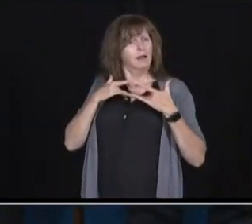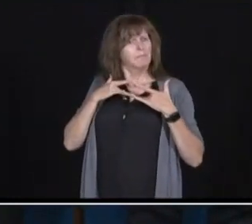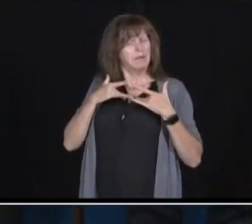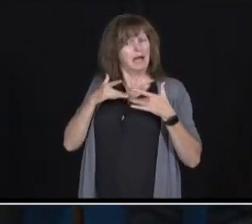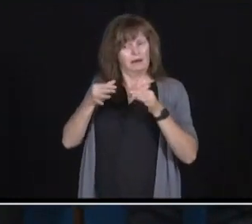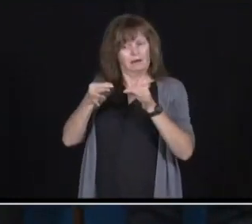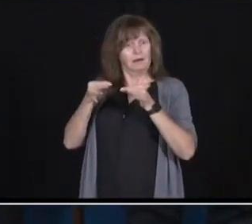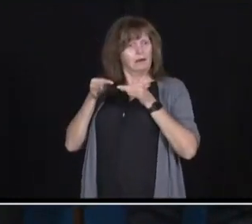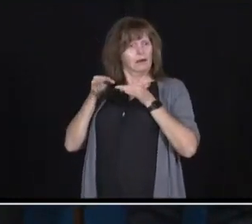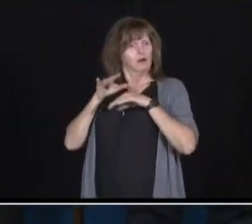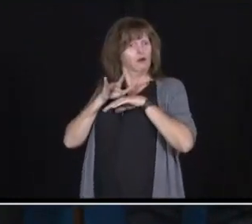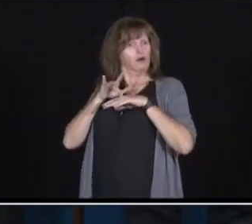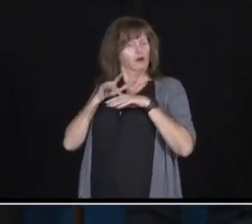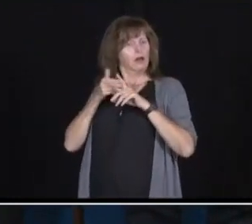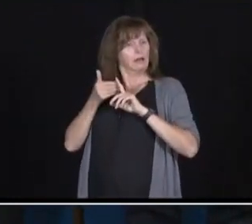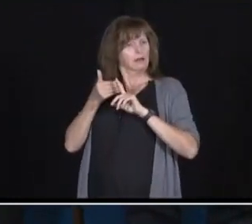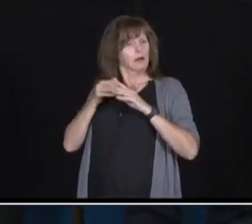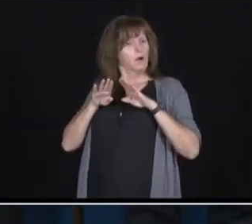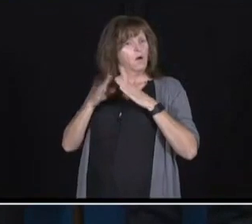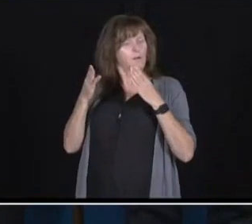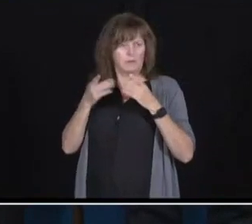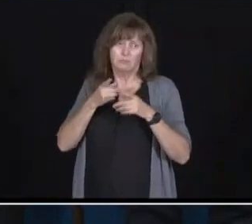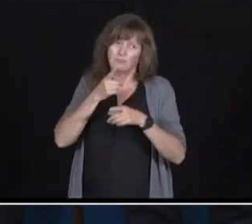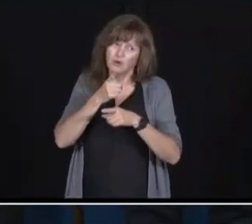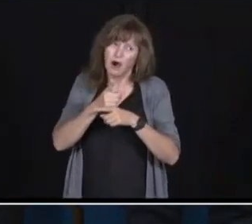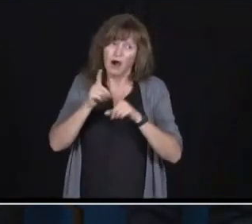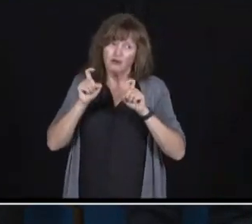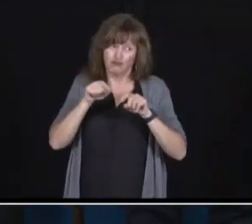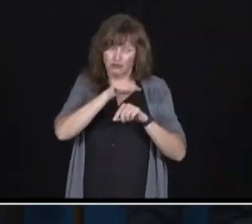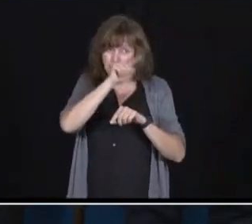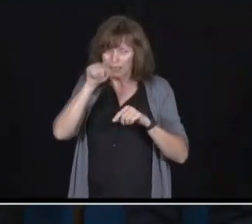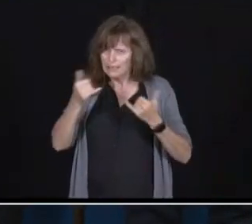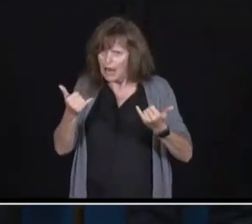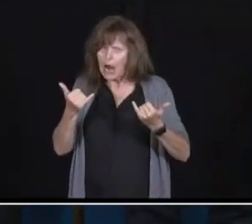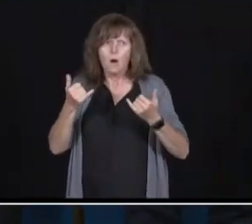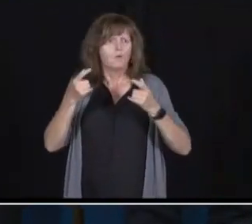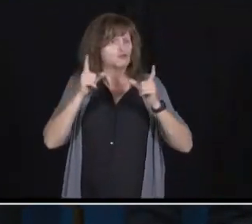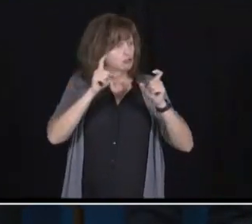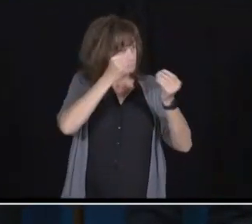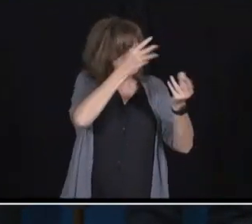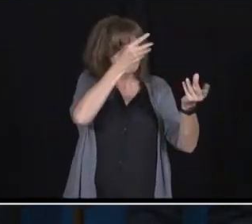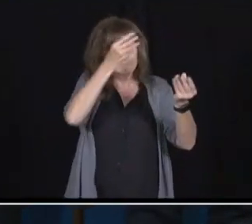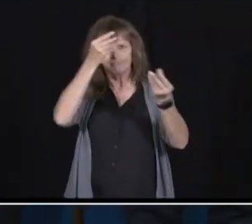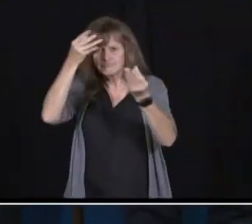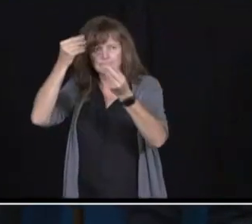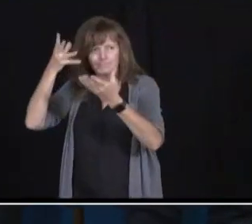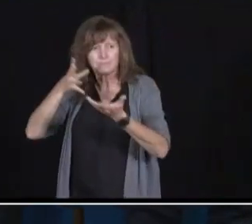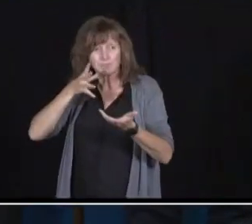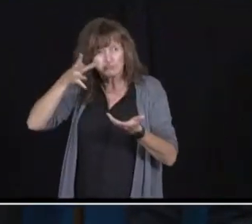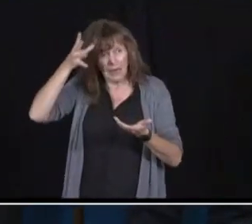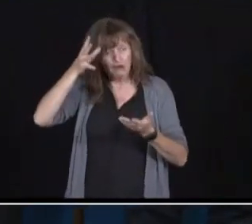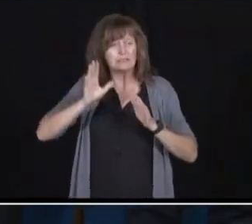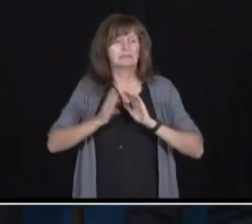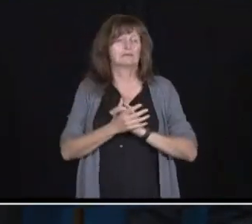In respect to French boards, many of them who have opened early, yes, they are expected to communicate immediately. On that start date.